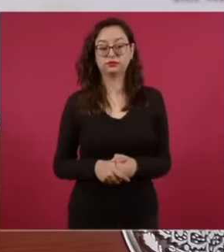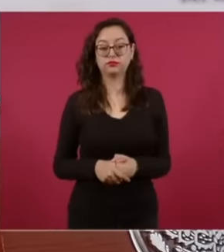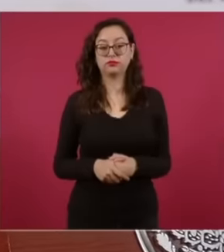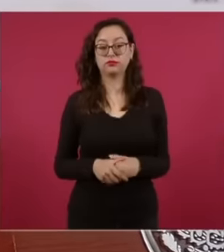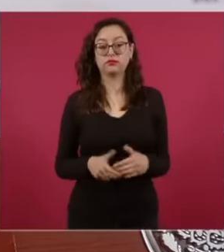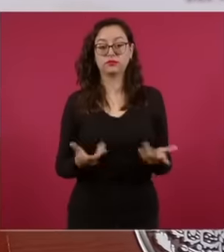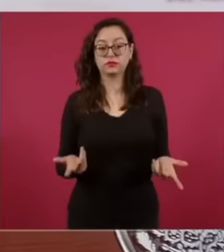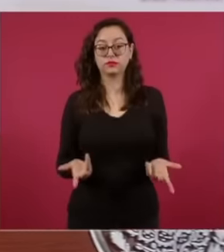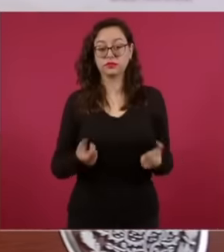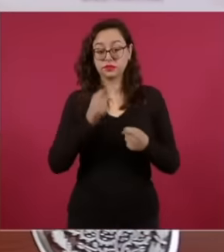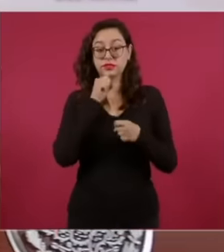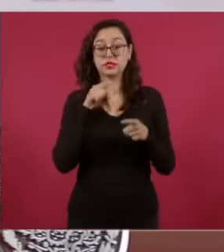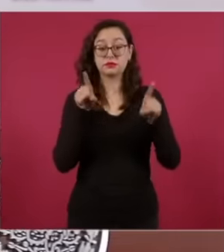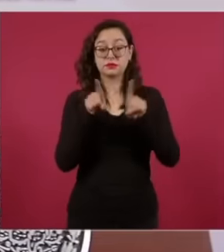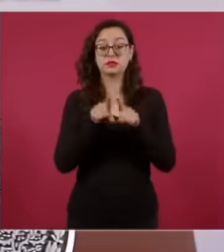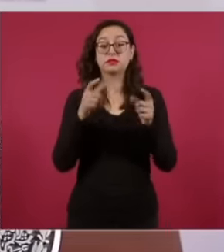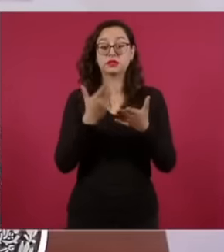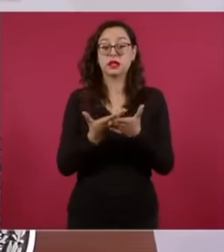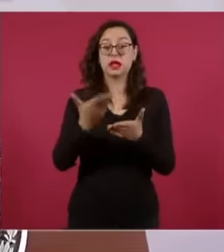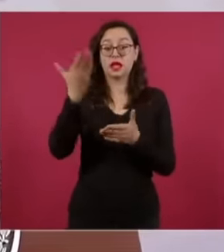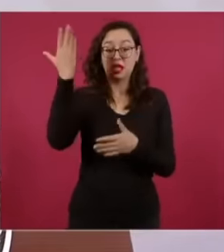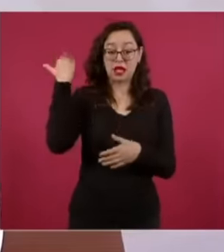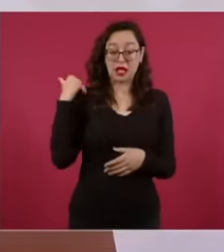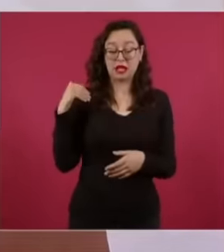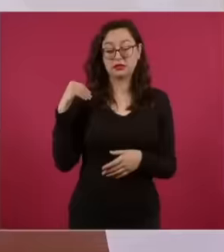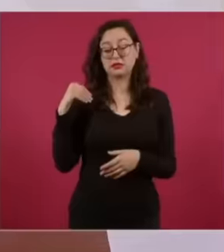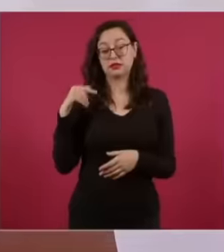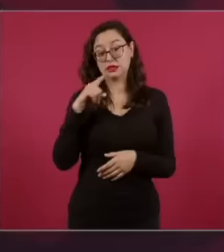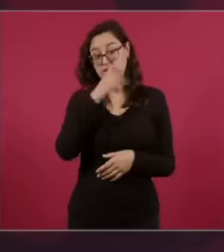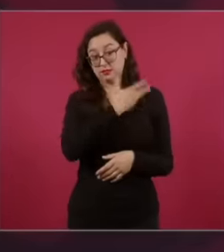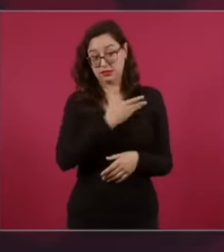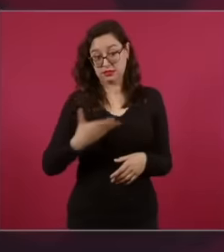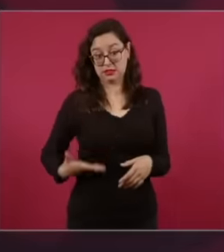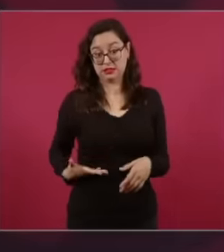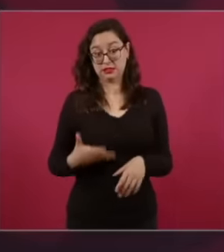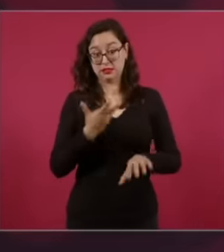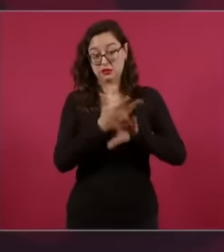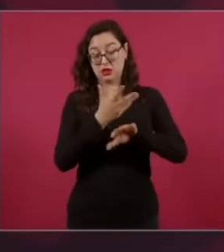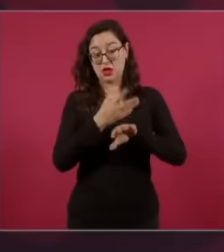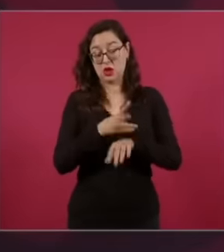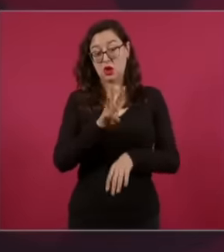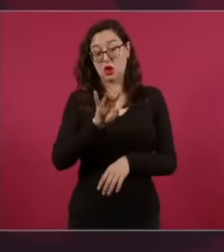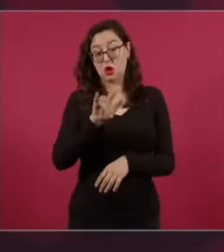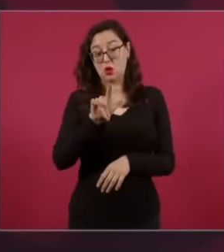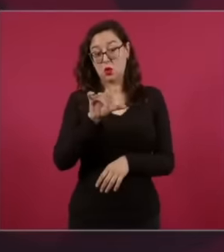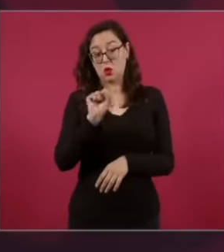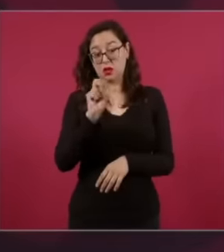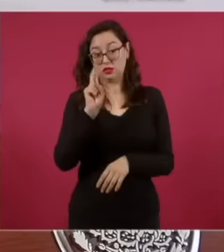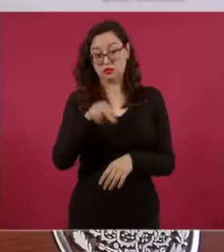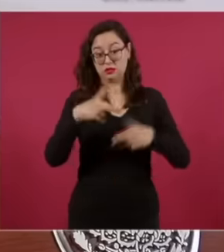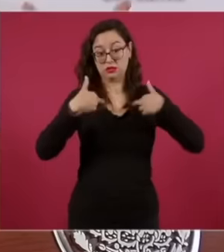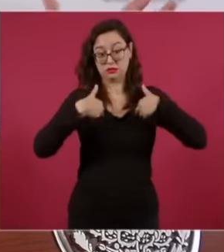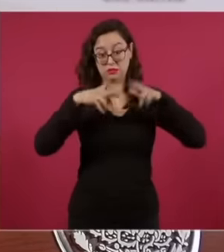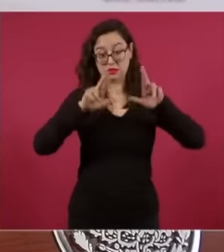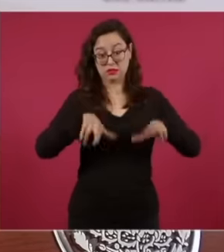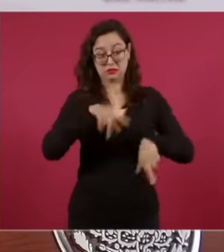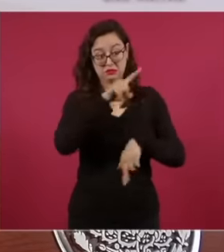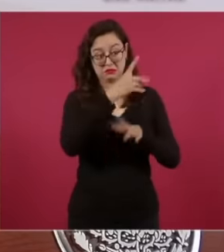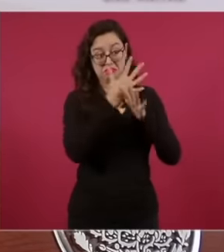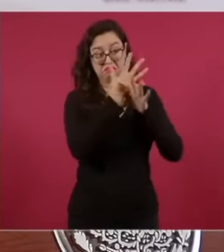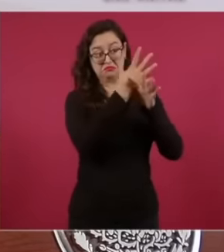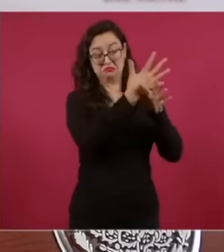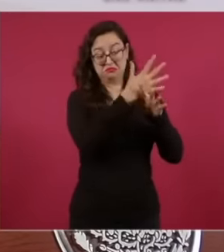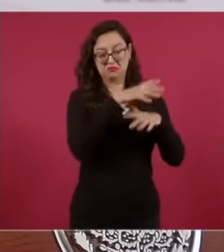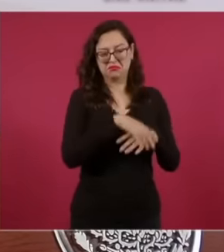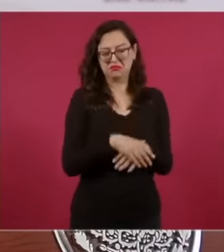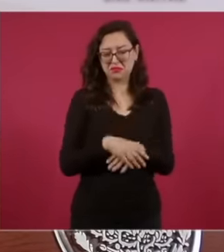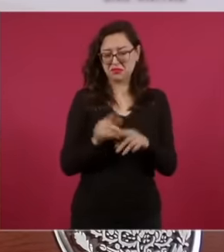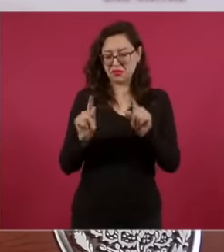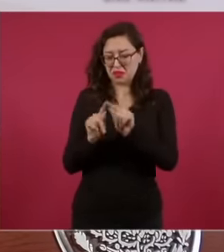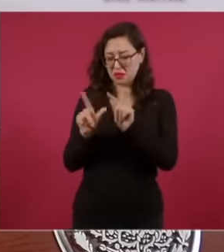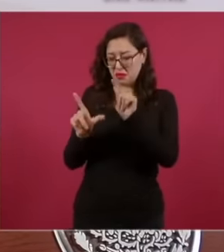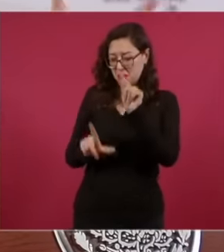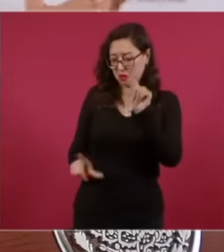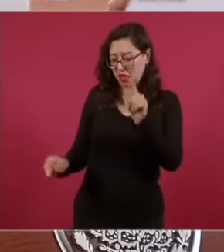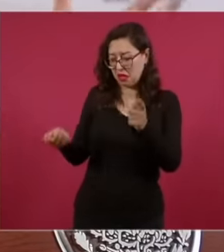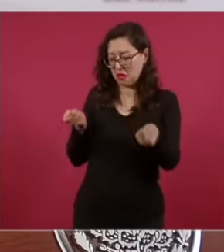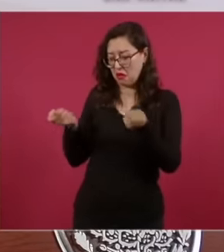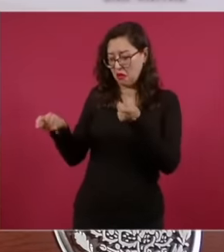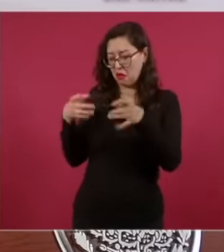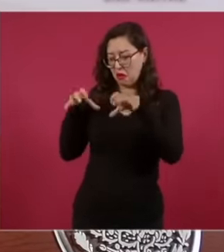State of War Wilson said, president of the United States, it is very easy to dominate Mexico, very easy